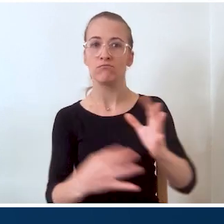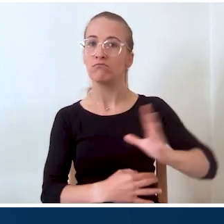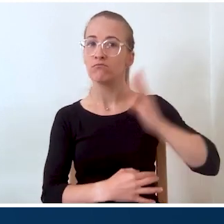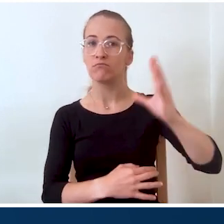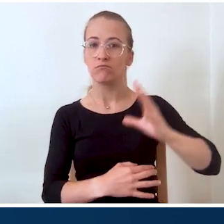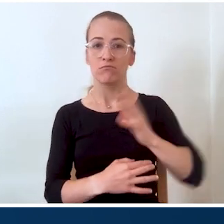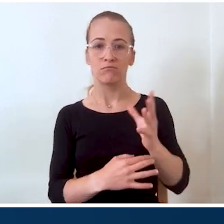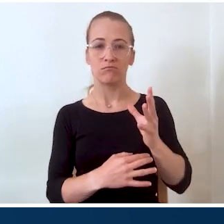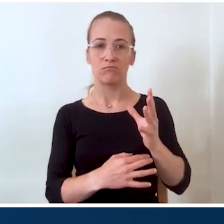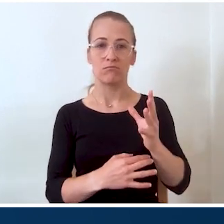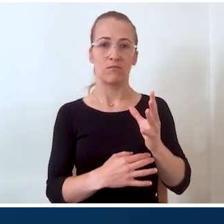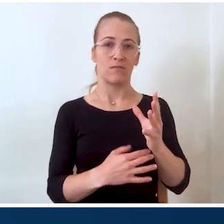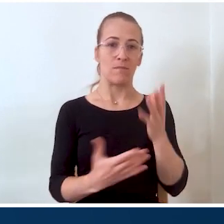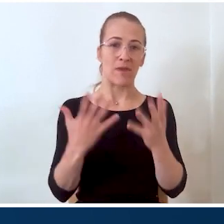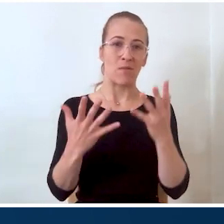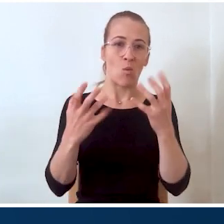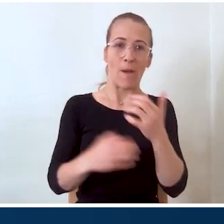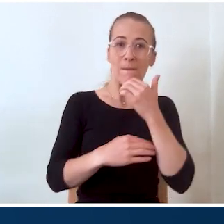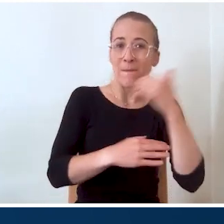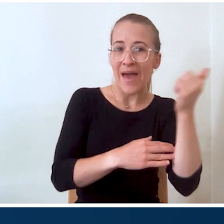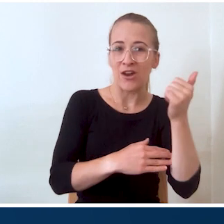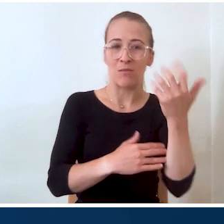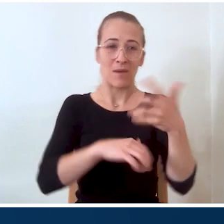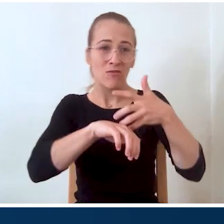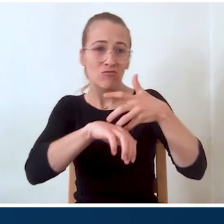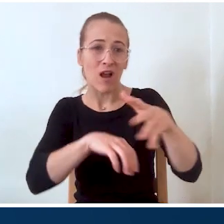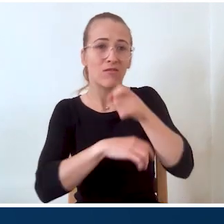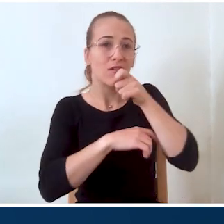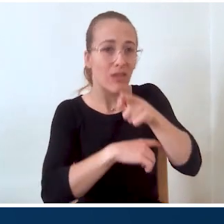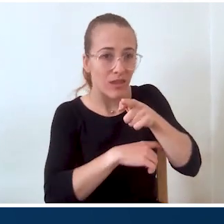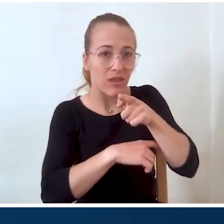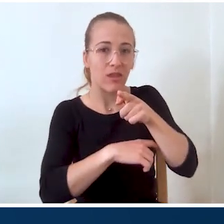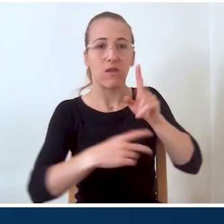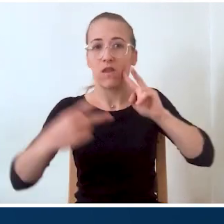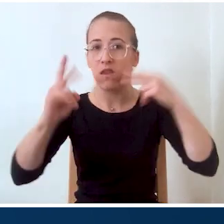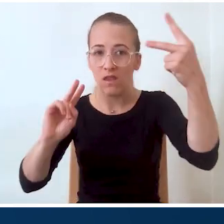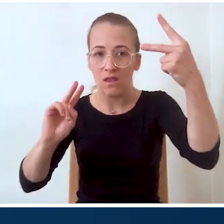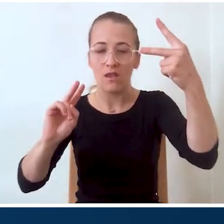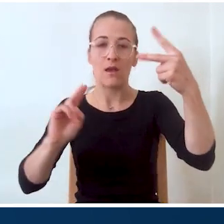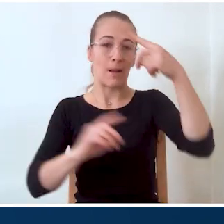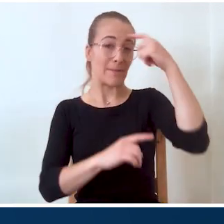as we would've liked it to have been, it was a little rough coming out, and often it's because we're just not sure